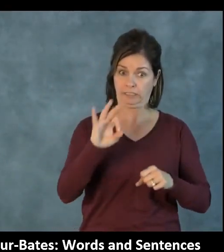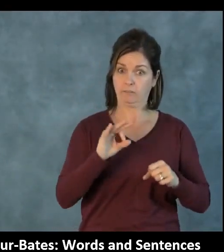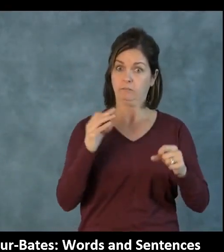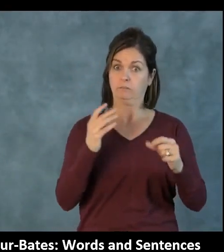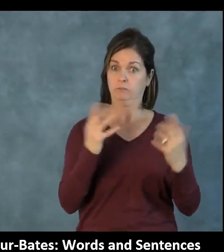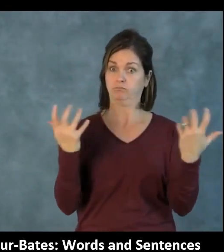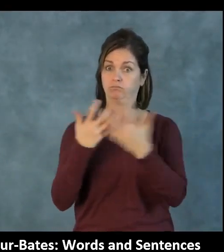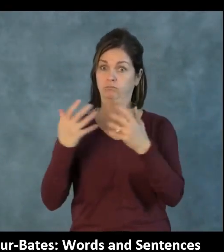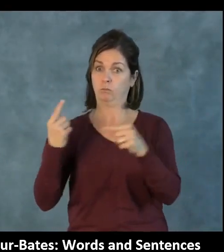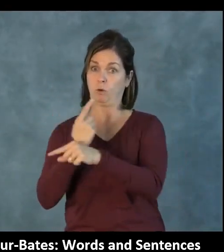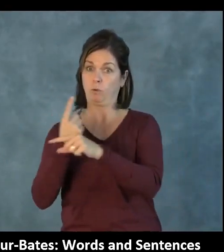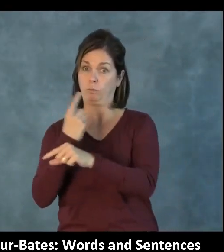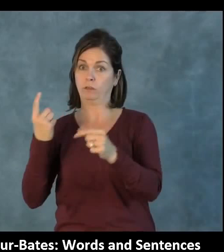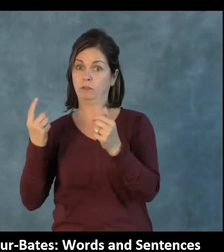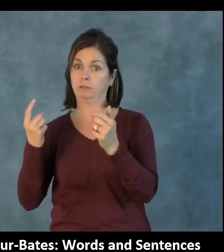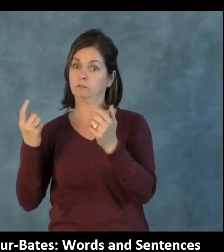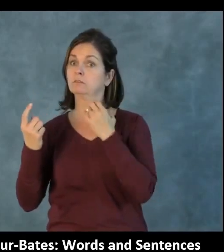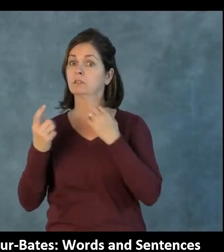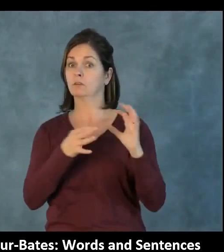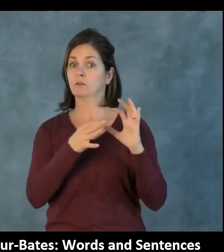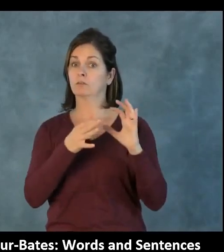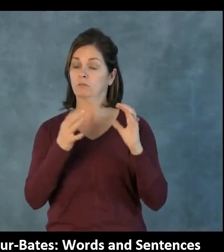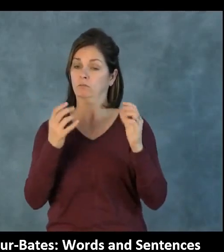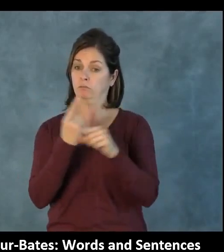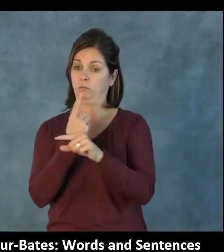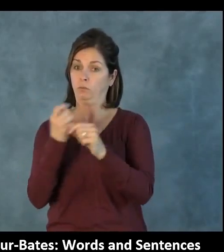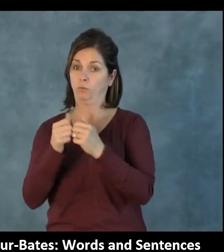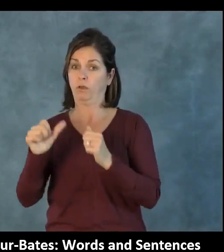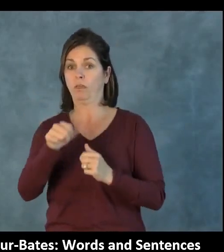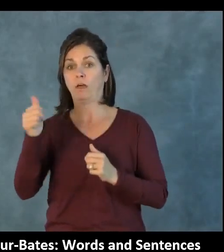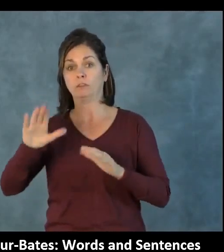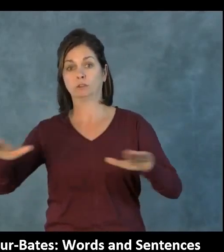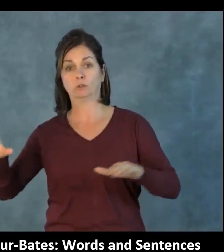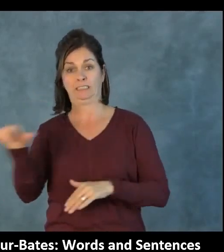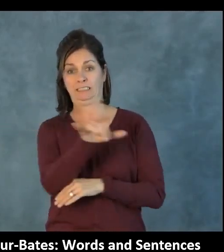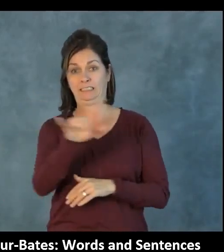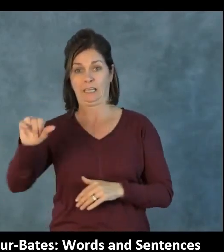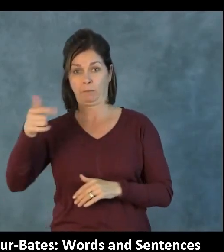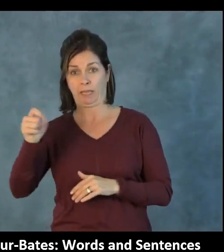is appropriate relative to other children of the same age.